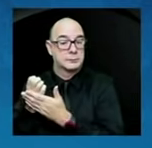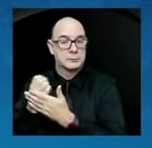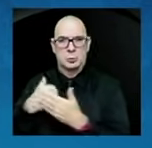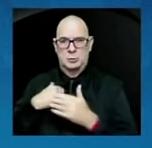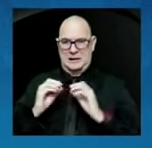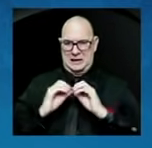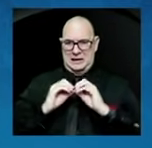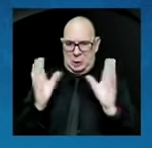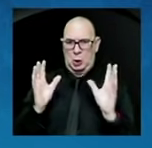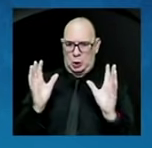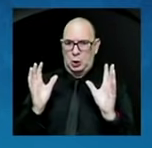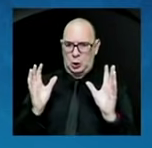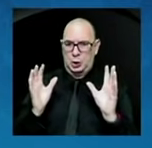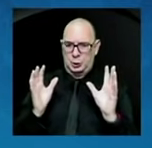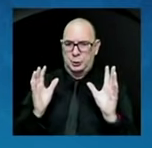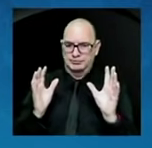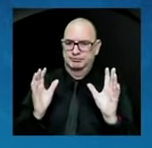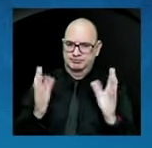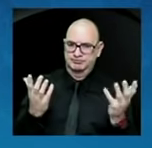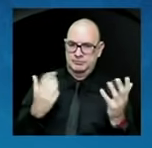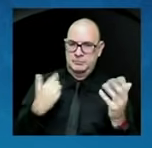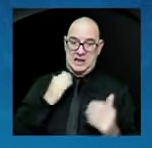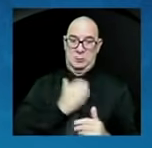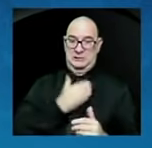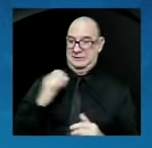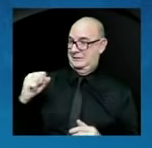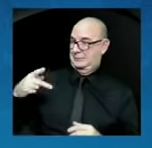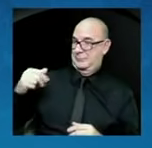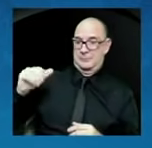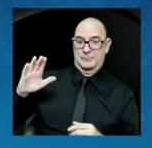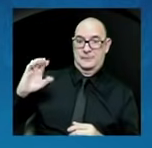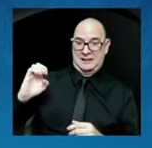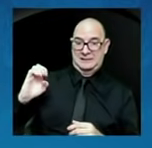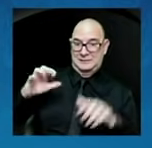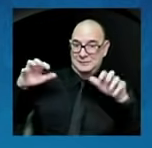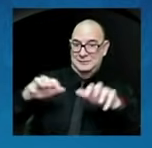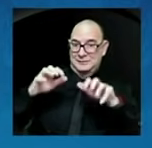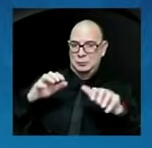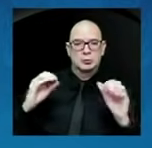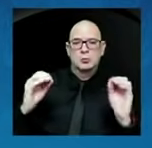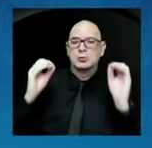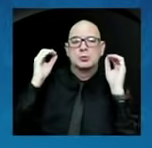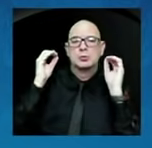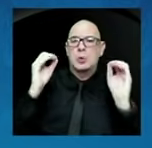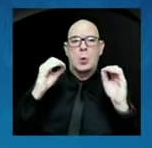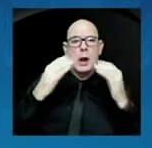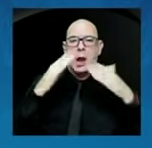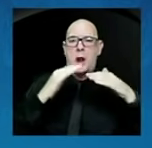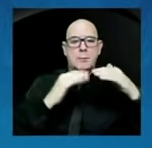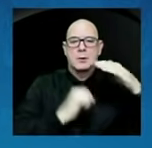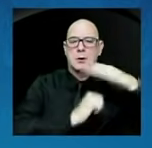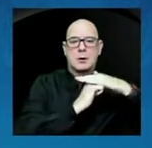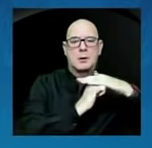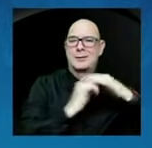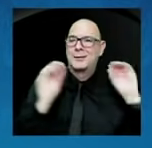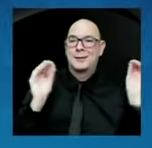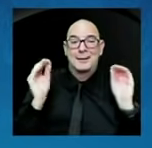AND WHAT IS AGATLY CLEARS THAT WHEN IT COMES TO OUR SPACE